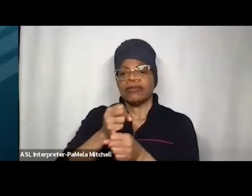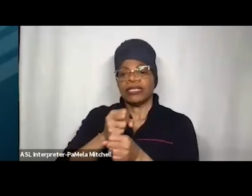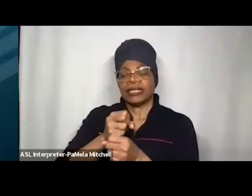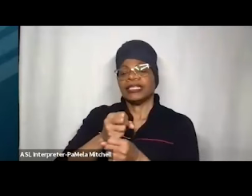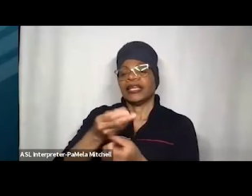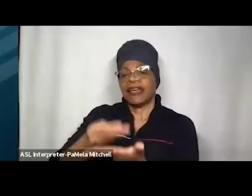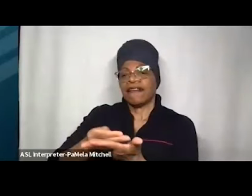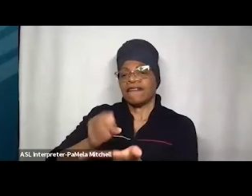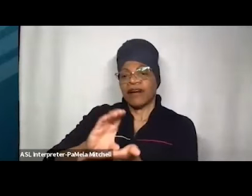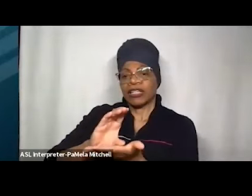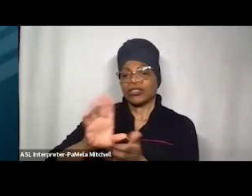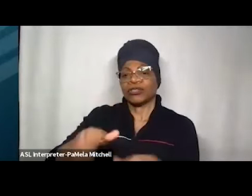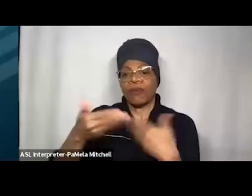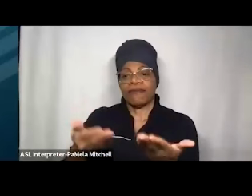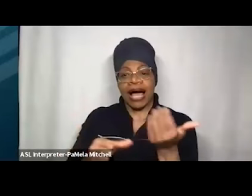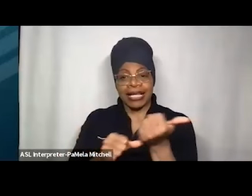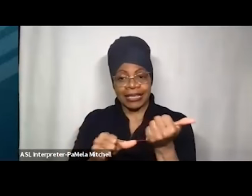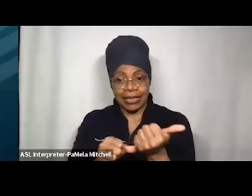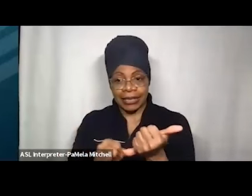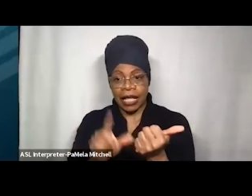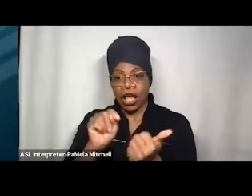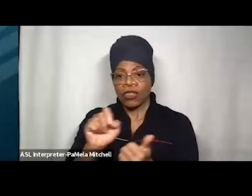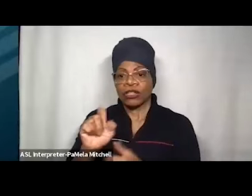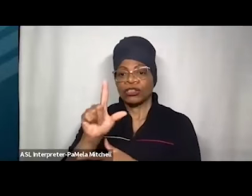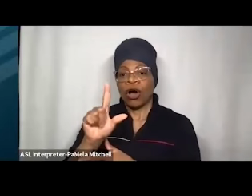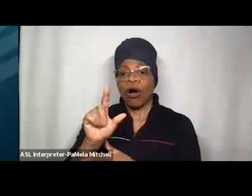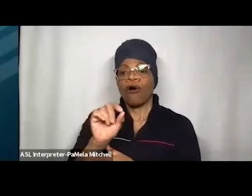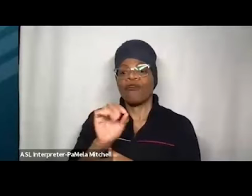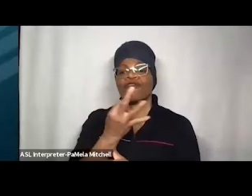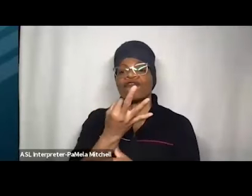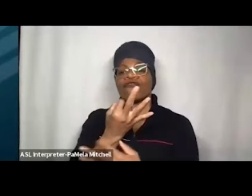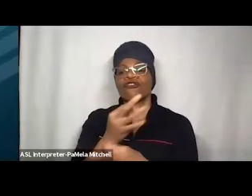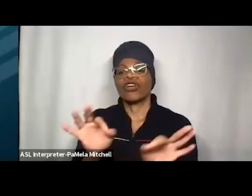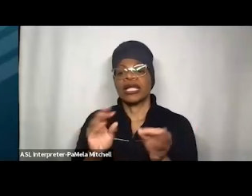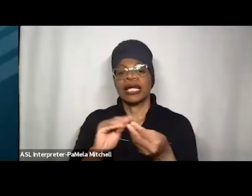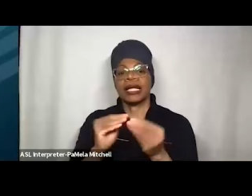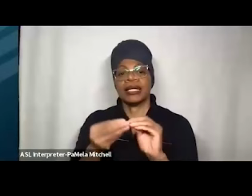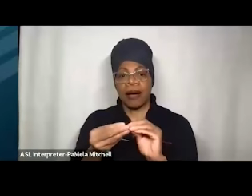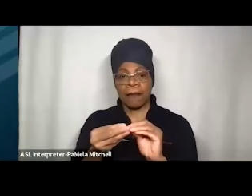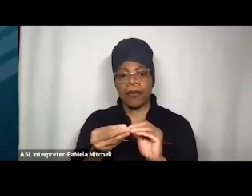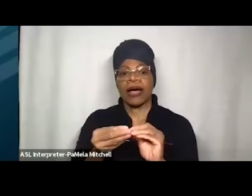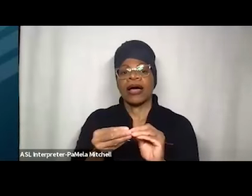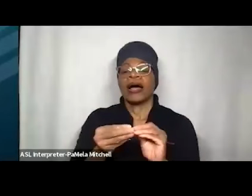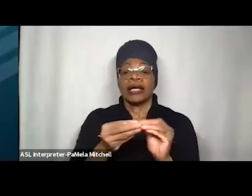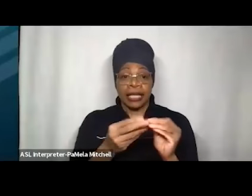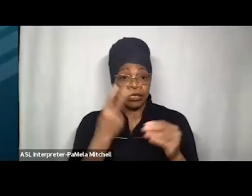So reach out to us at the toll free number 800-311-4246, or you can go to our website